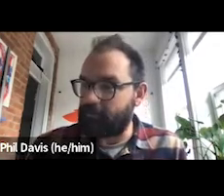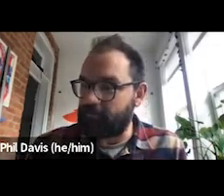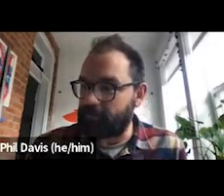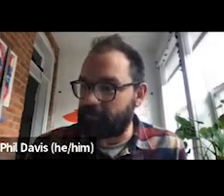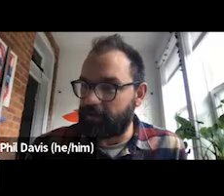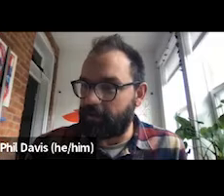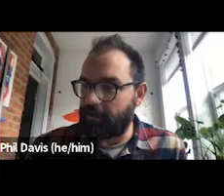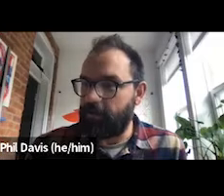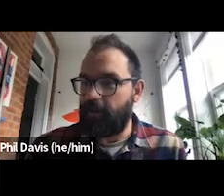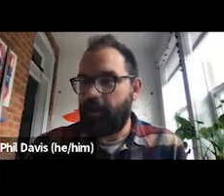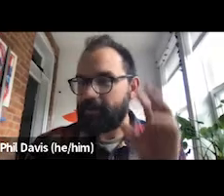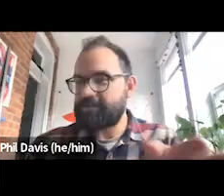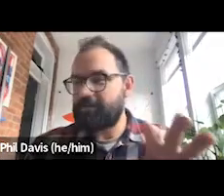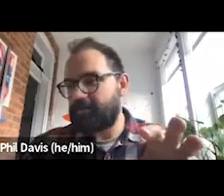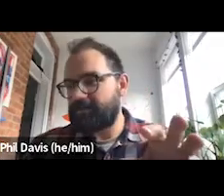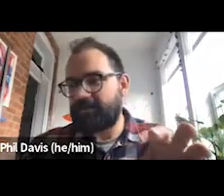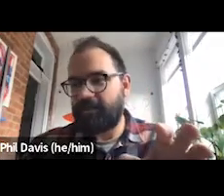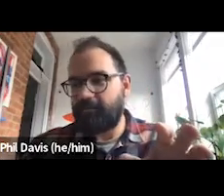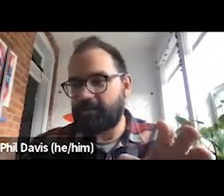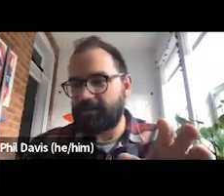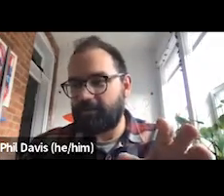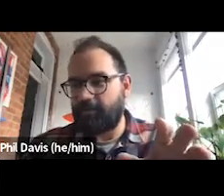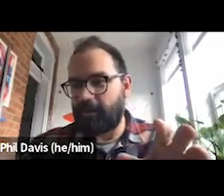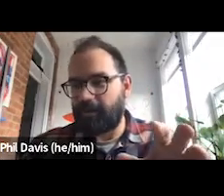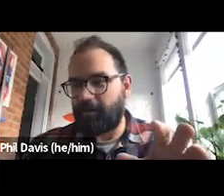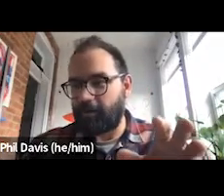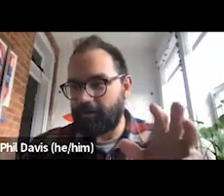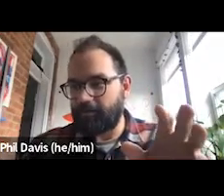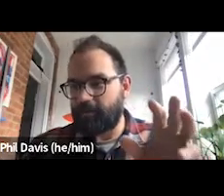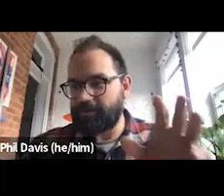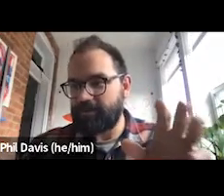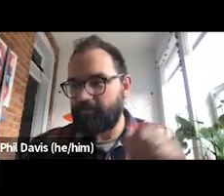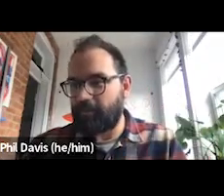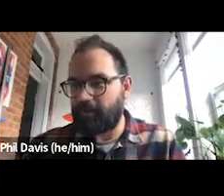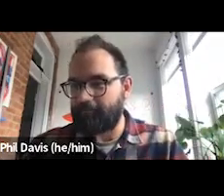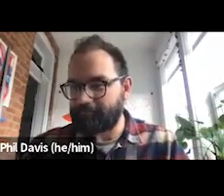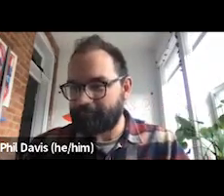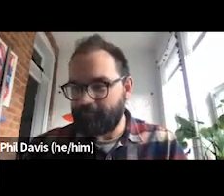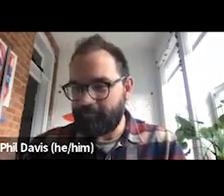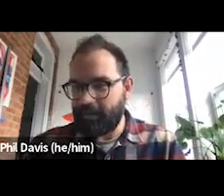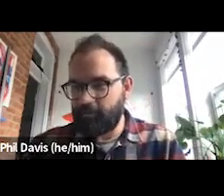I'm going to show you this and then show you my current budget.